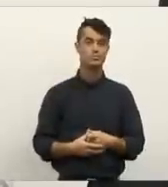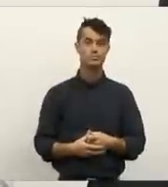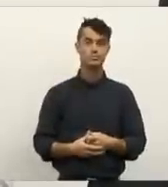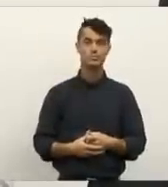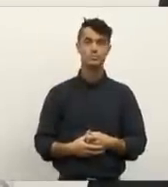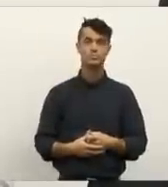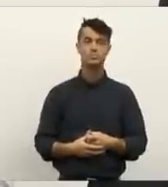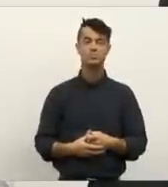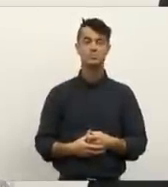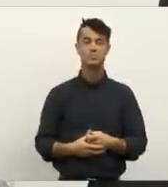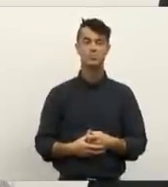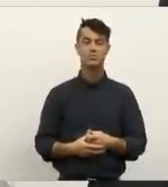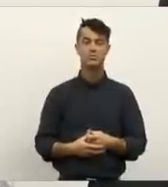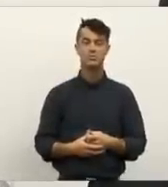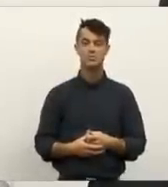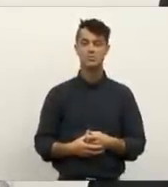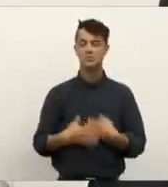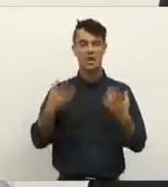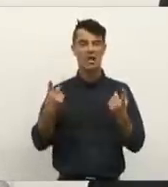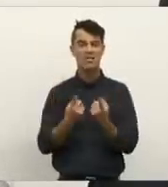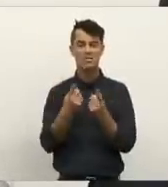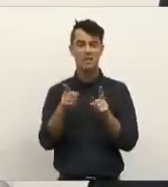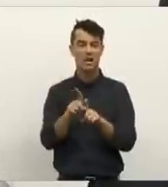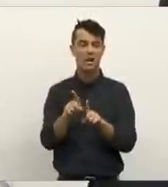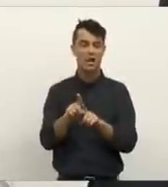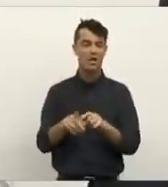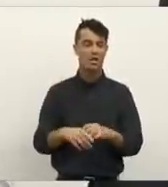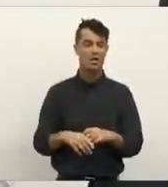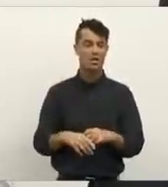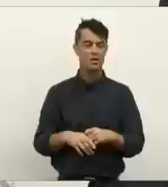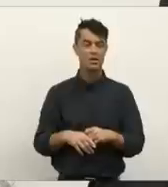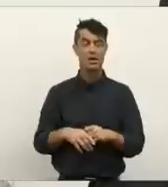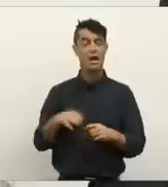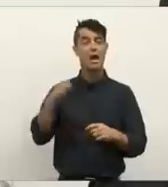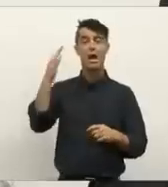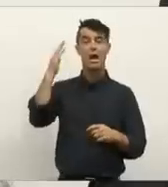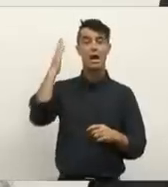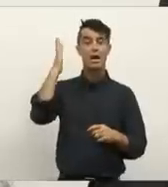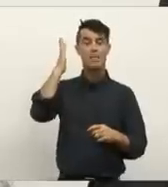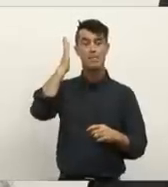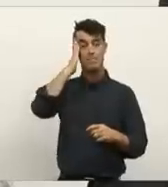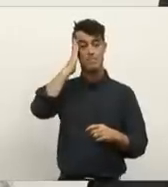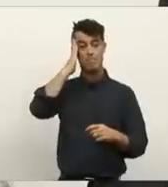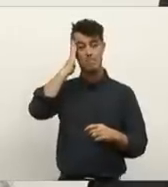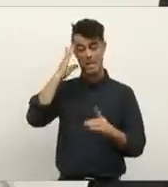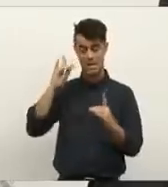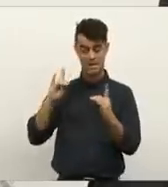even things like a hollow bed so I can get on my bed safely